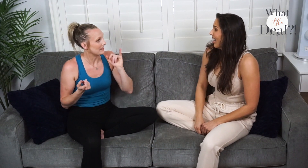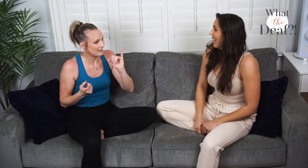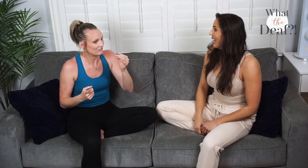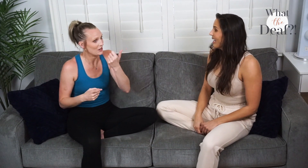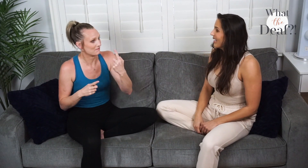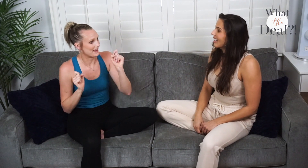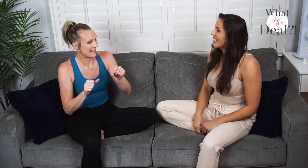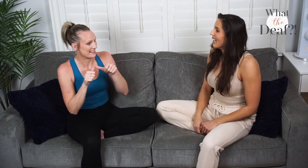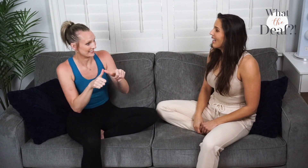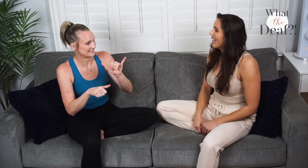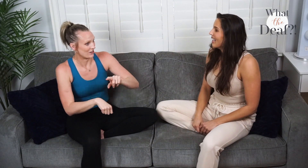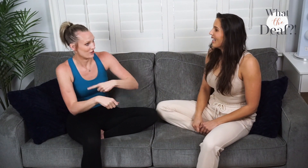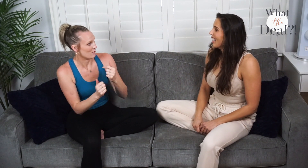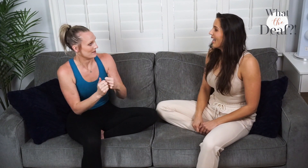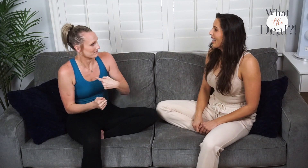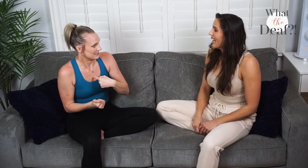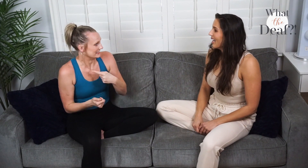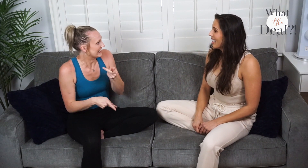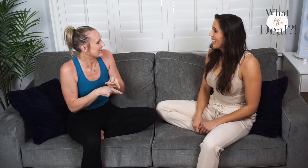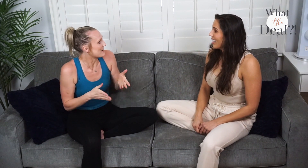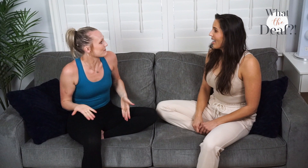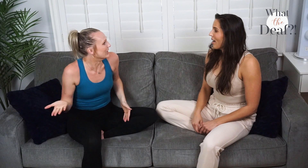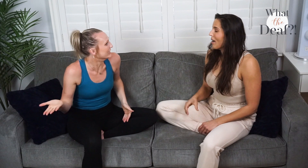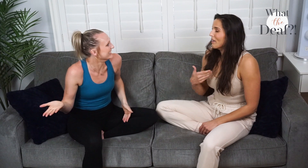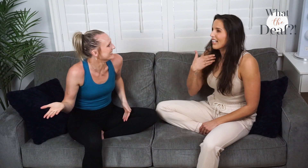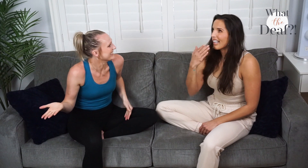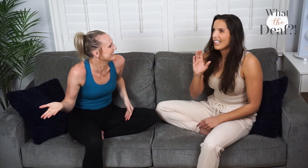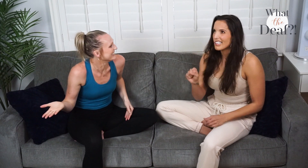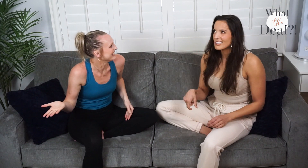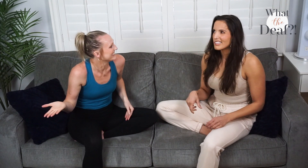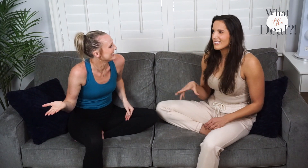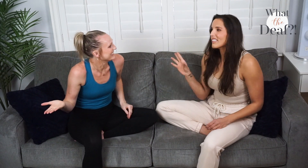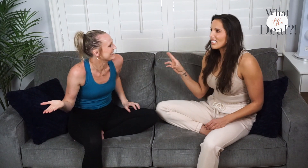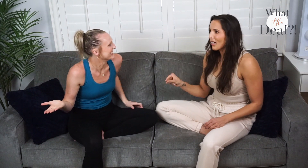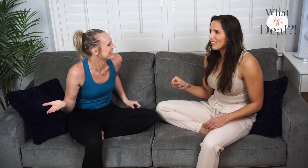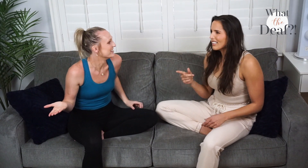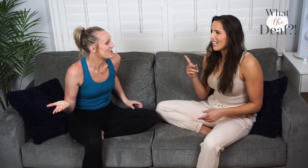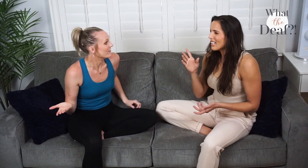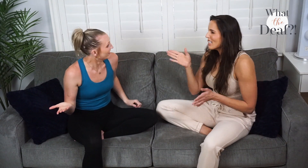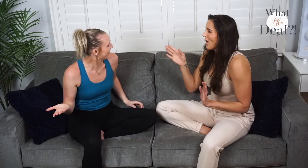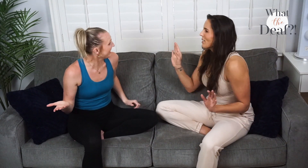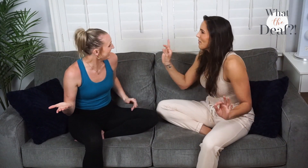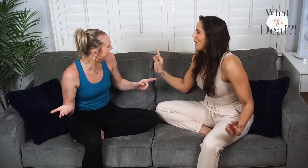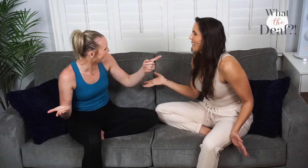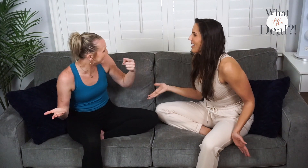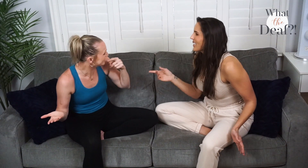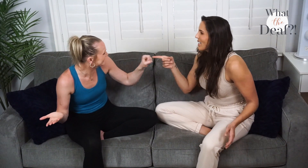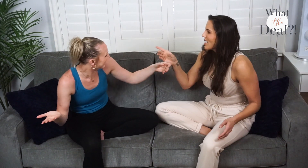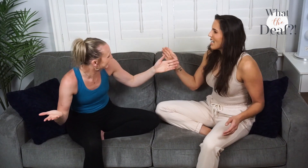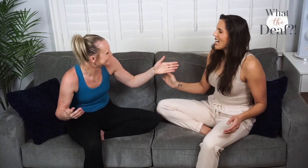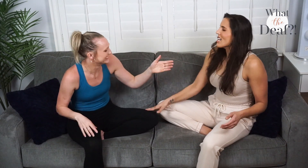If anyone can last that long with me, they’re a keeper! Oh my God, yes! Wait, no. I mean– you’re just perfect! -You said yes!